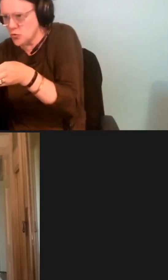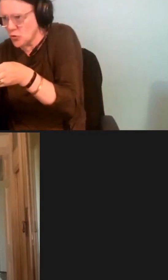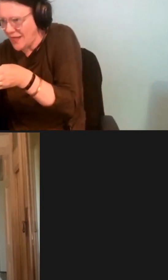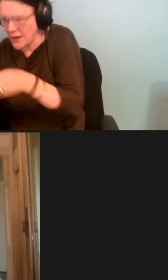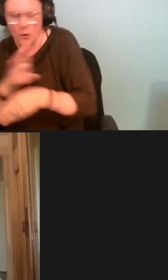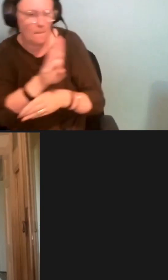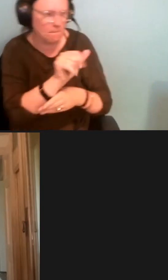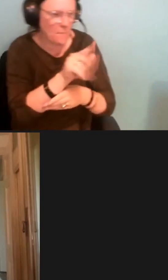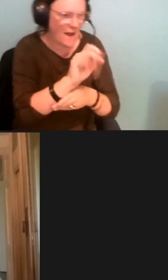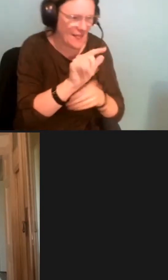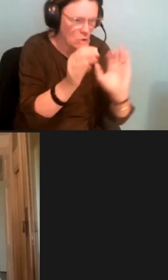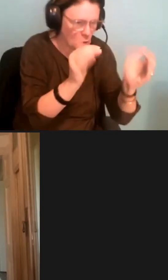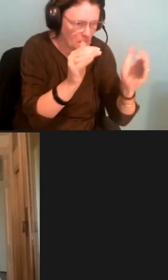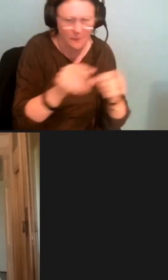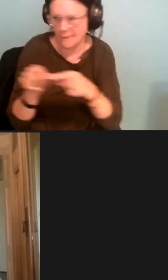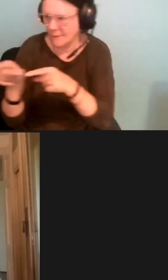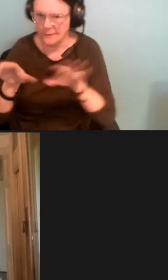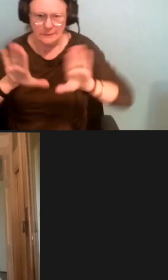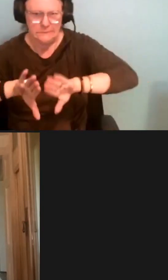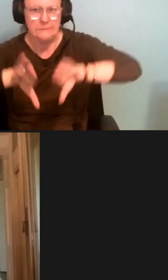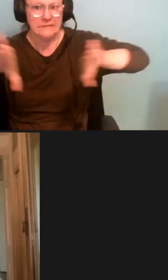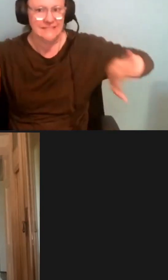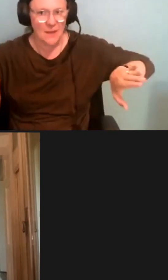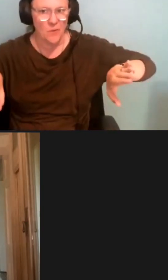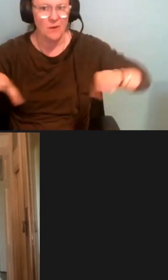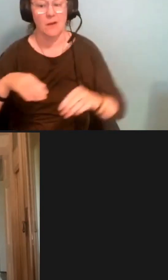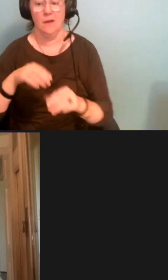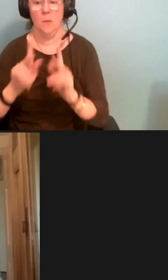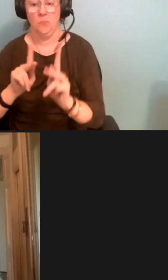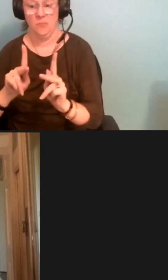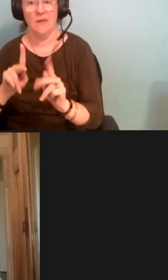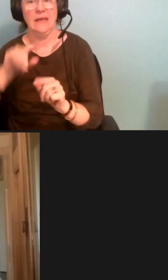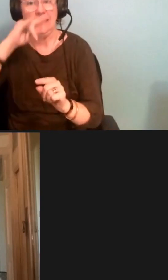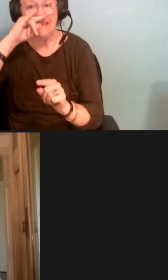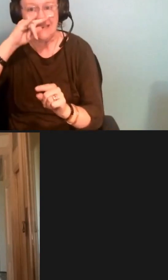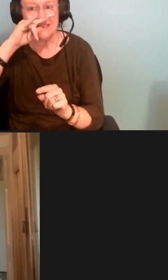additional disabilities separate from does not have additional disabilities